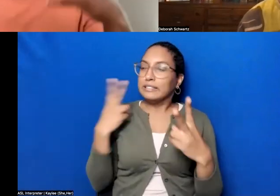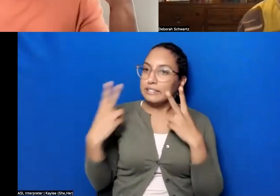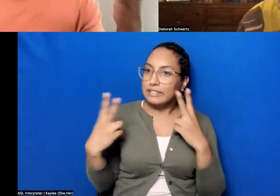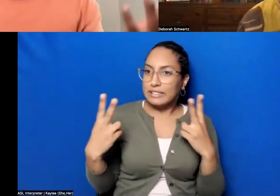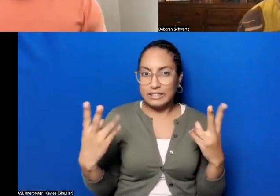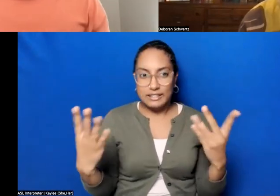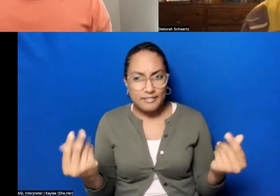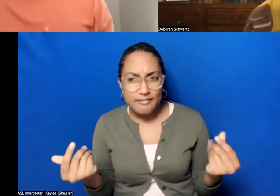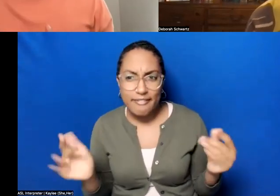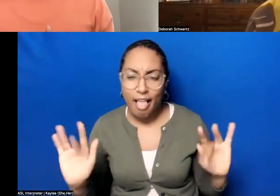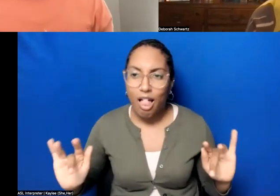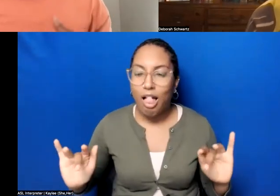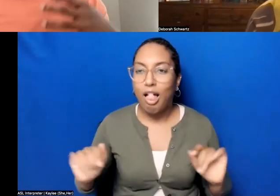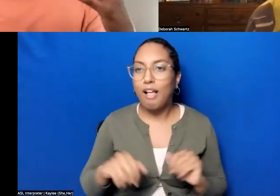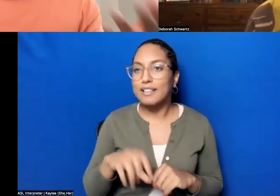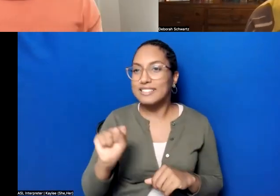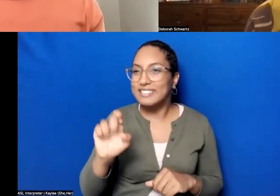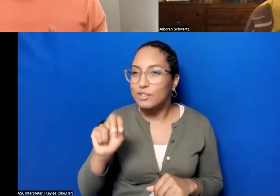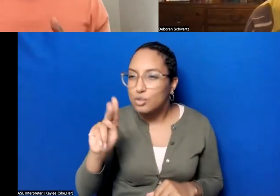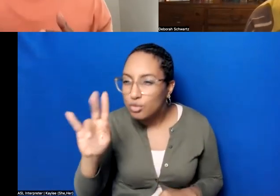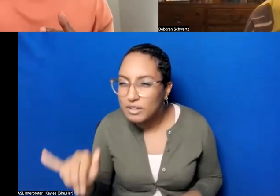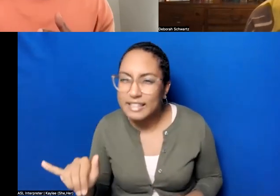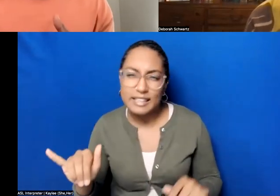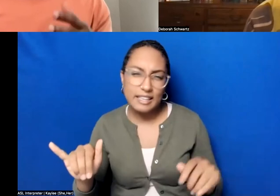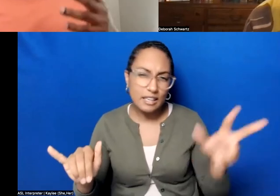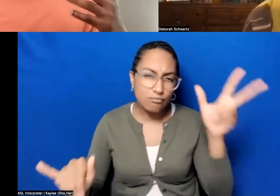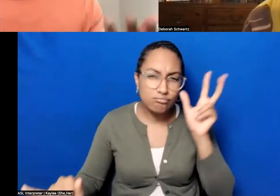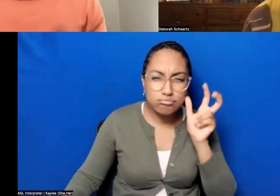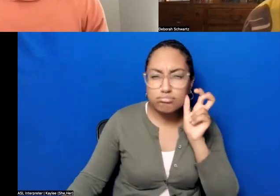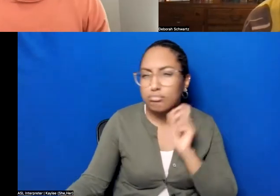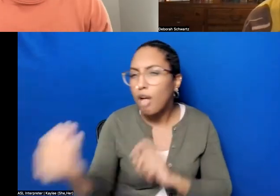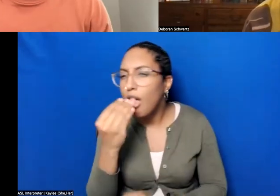whether it's visuals, audio, video, food you know that kind of thing.